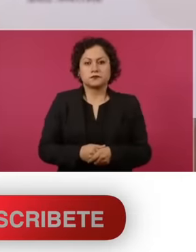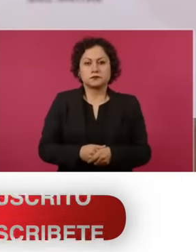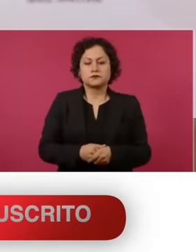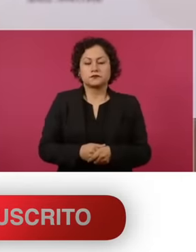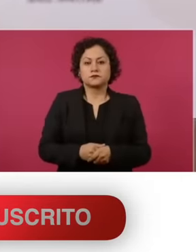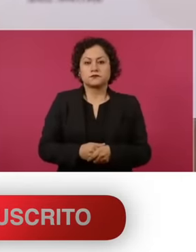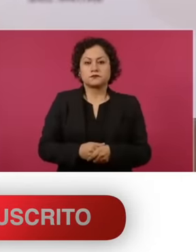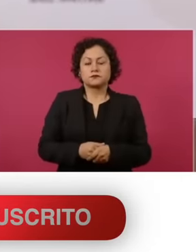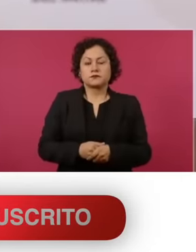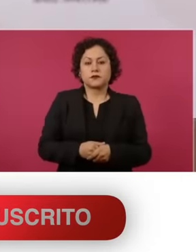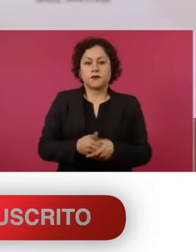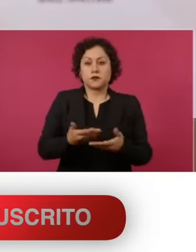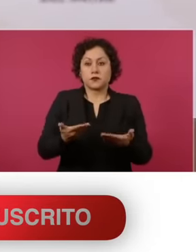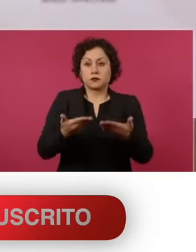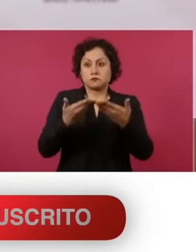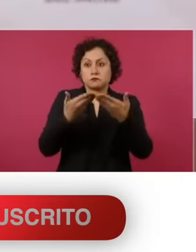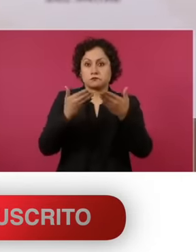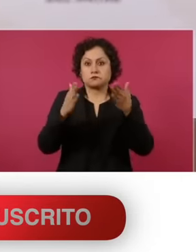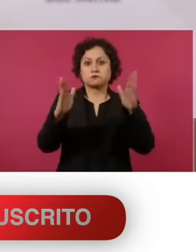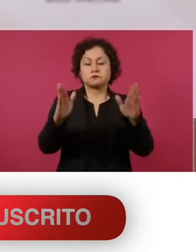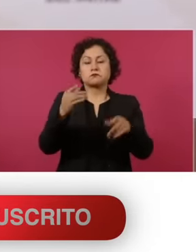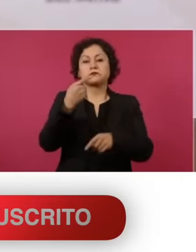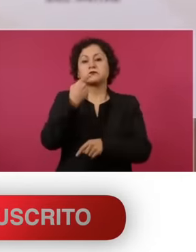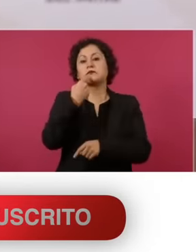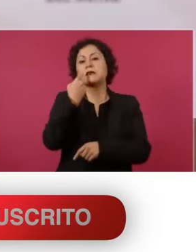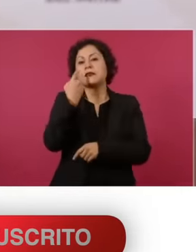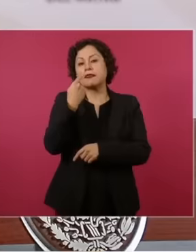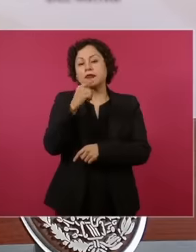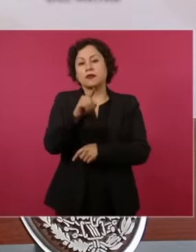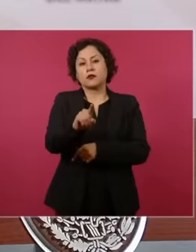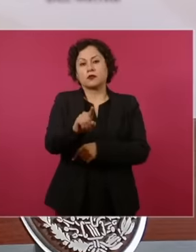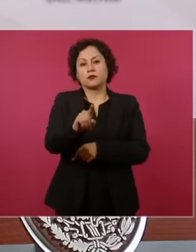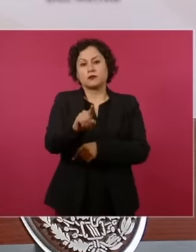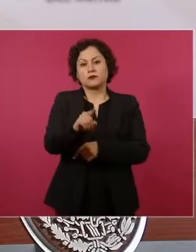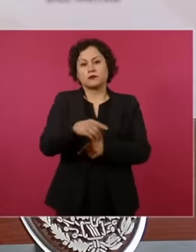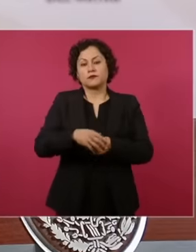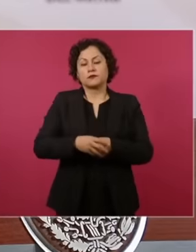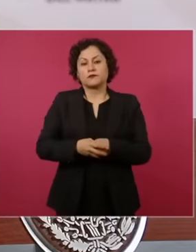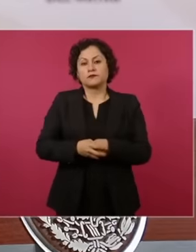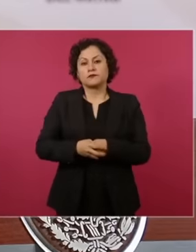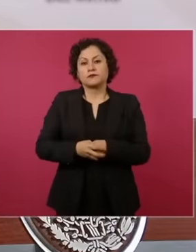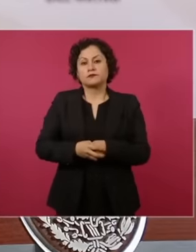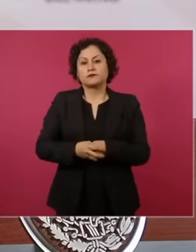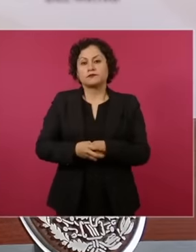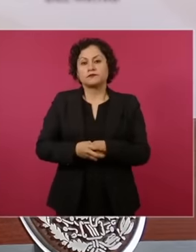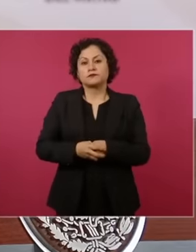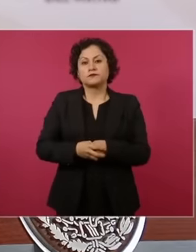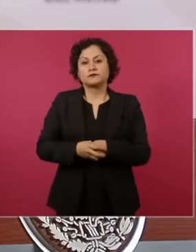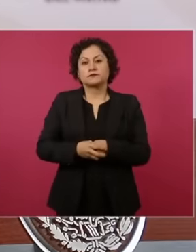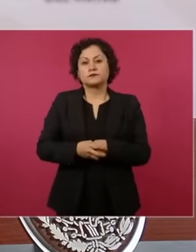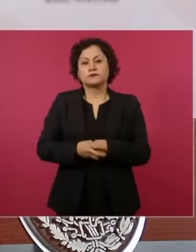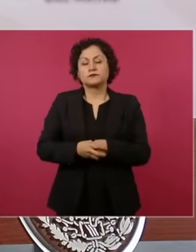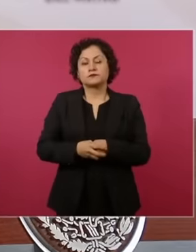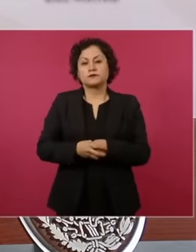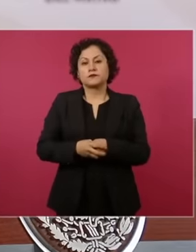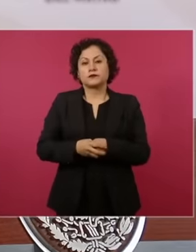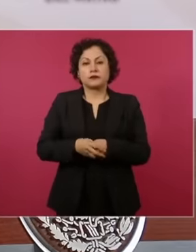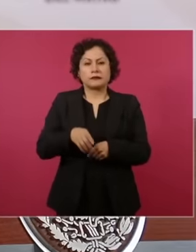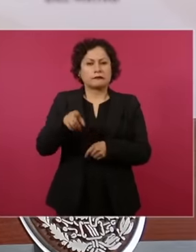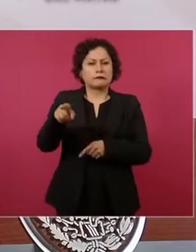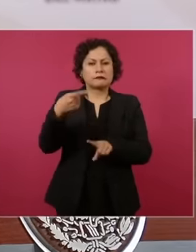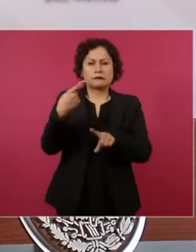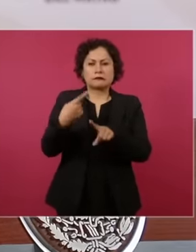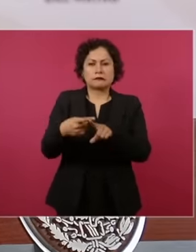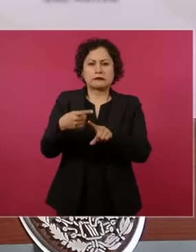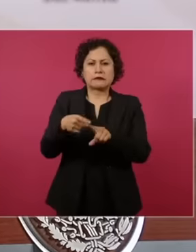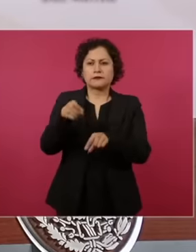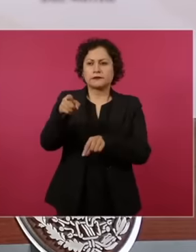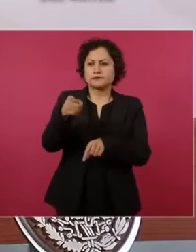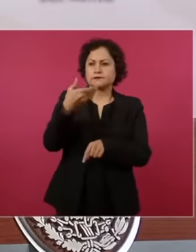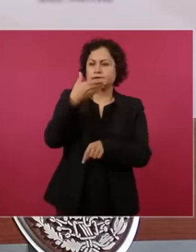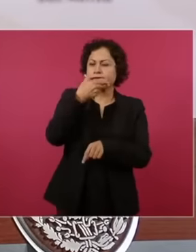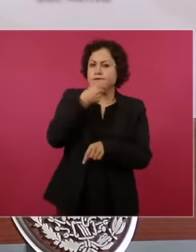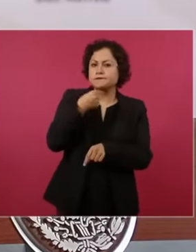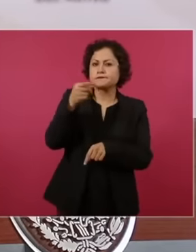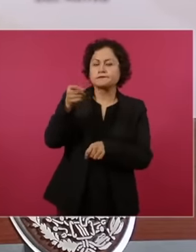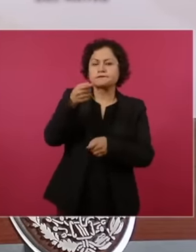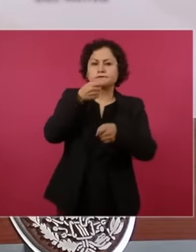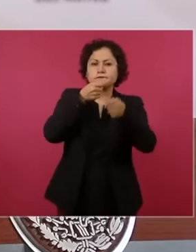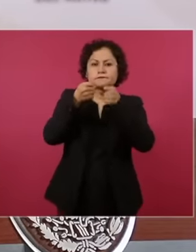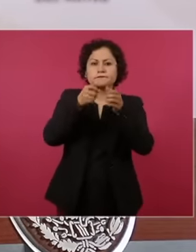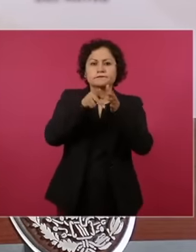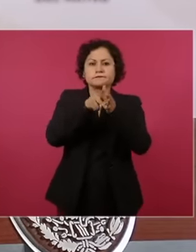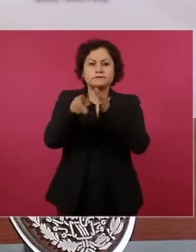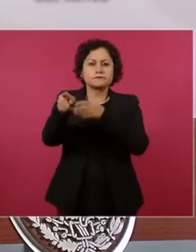journalist Loret de Mola is making. But first I would like to explain